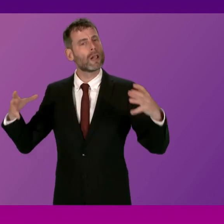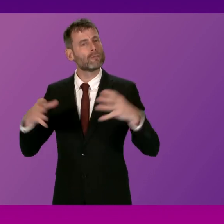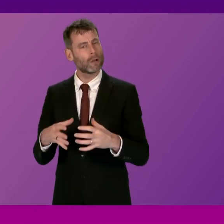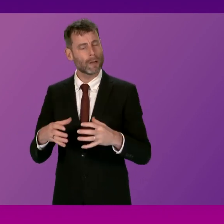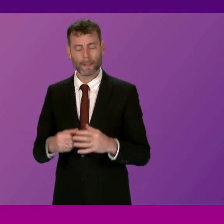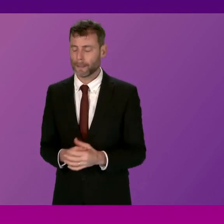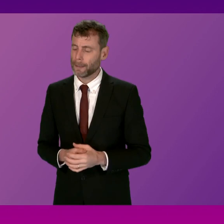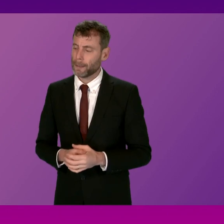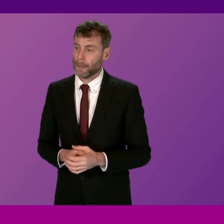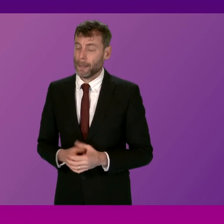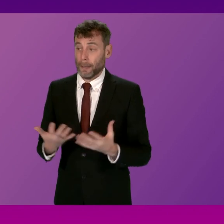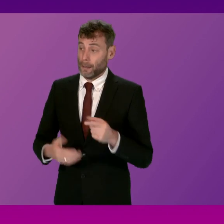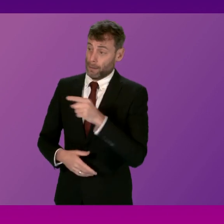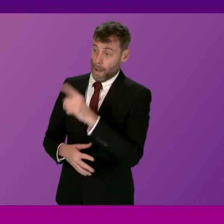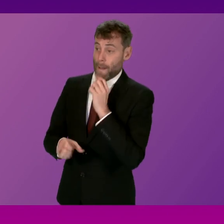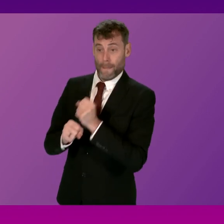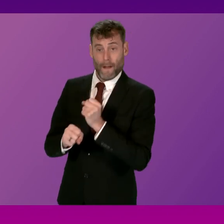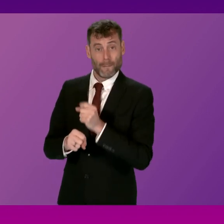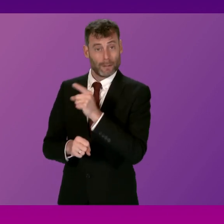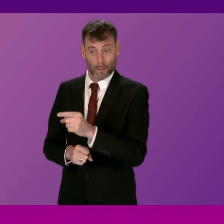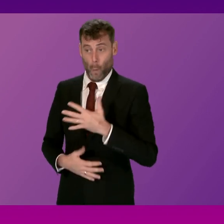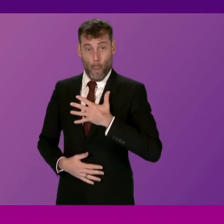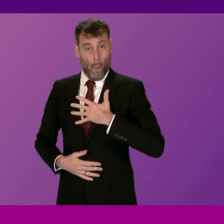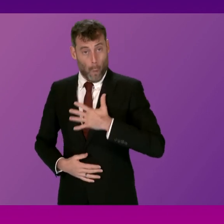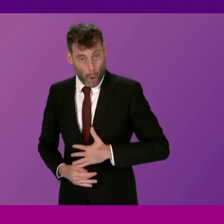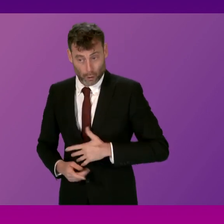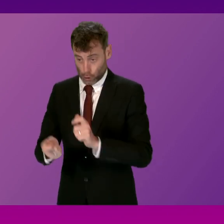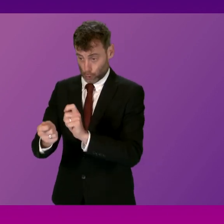I recognise the good will in the minister’s remarks and the Government’s intent, but